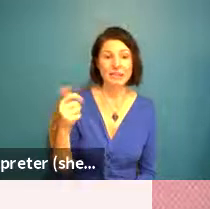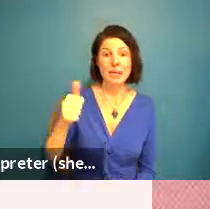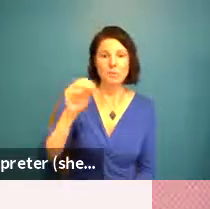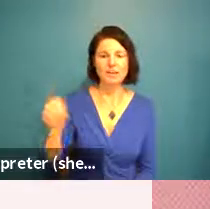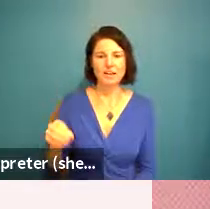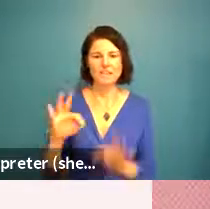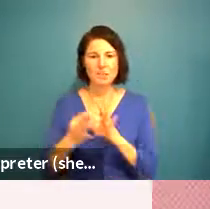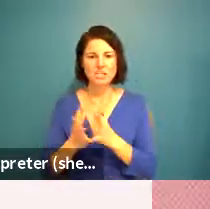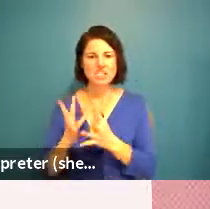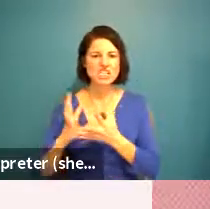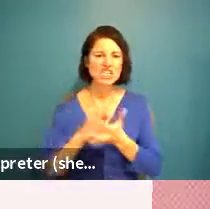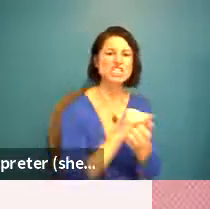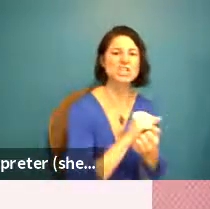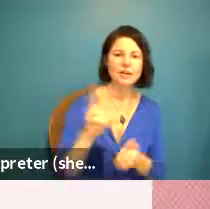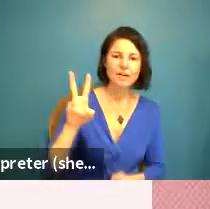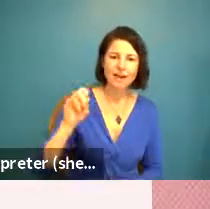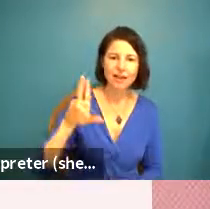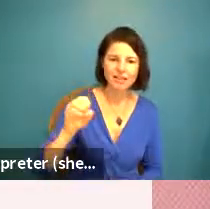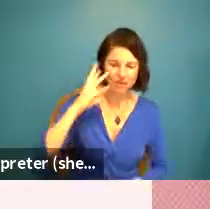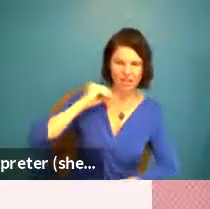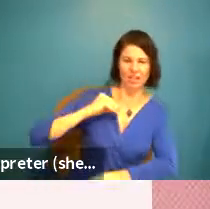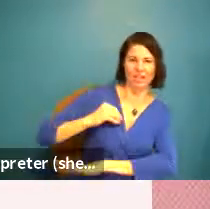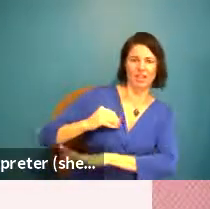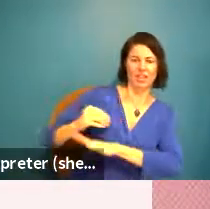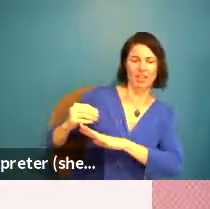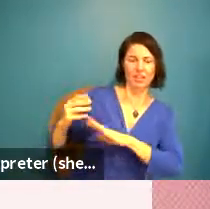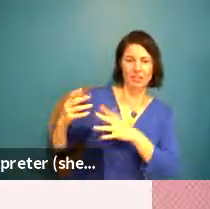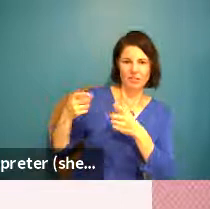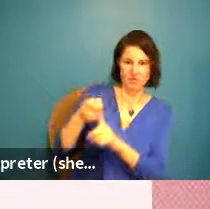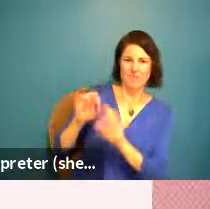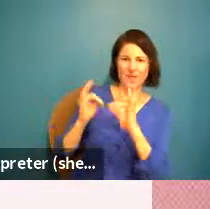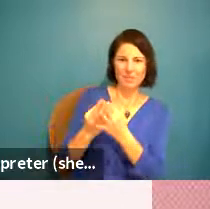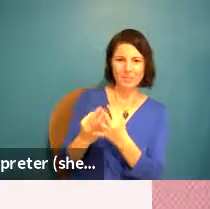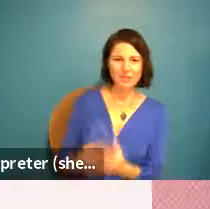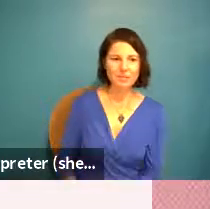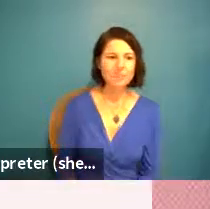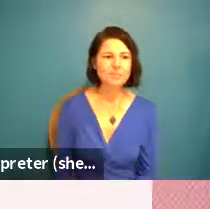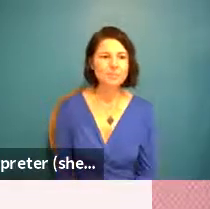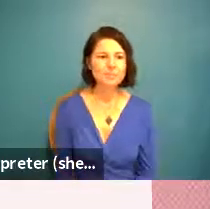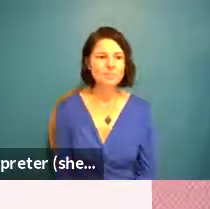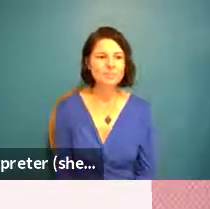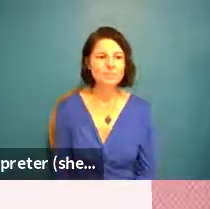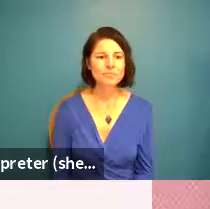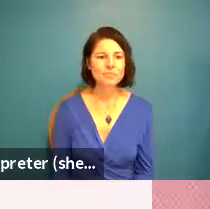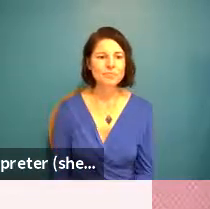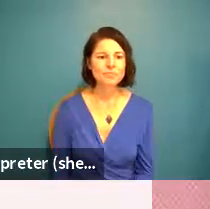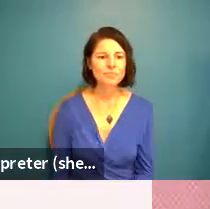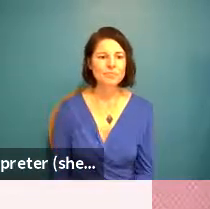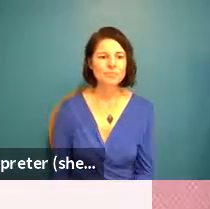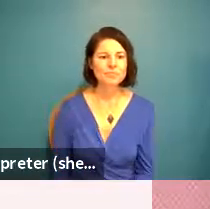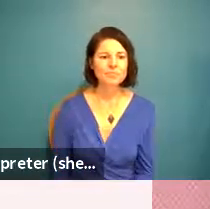of their own transphobia. Of both trans people who do not have supportive families, about 40% of them experience homelessness,